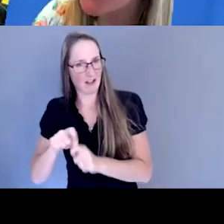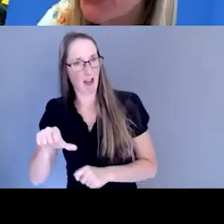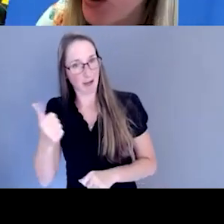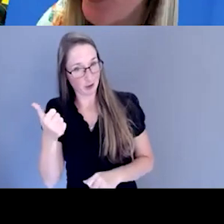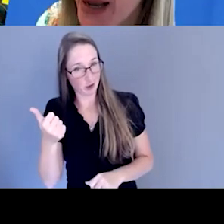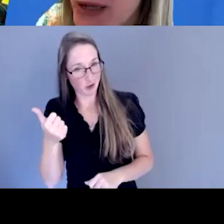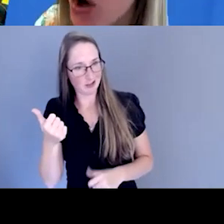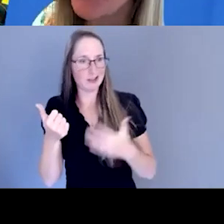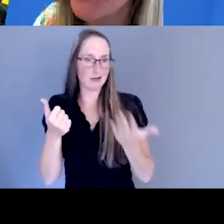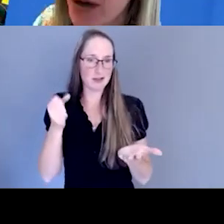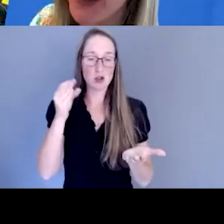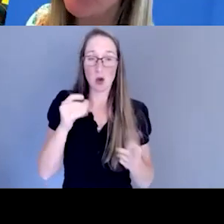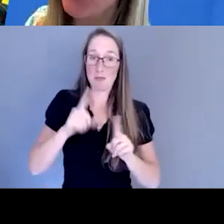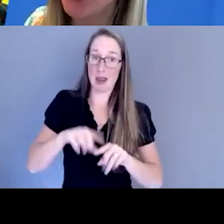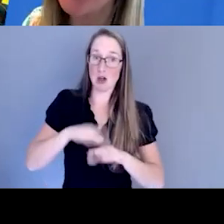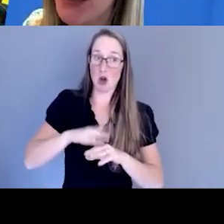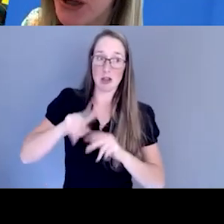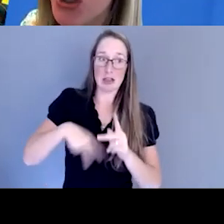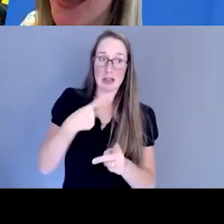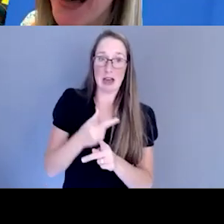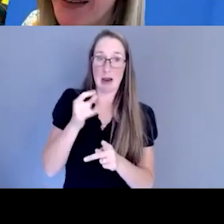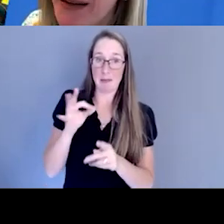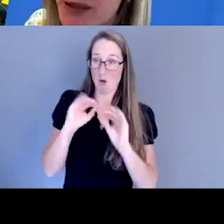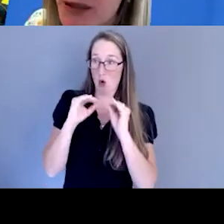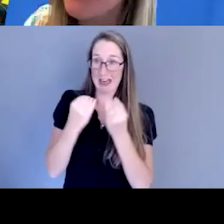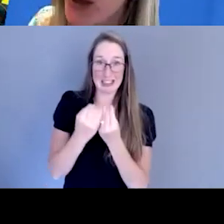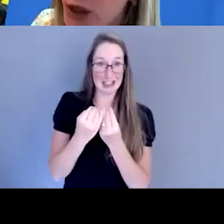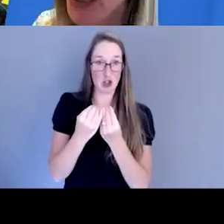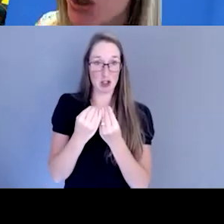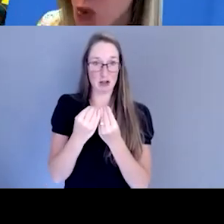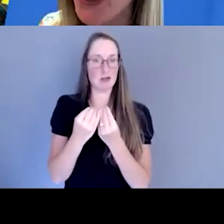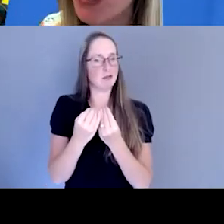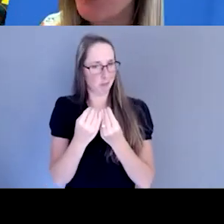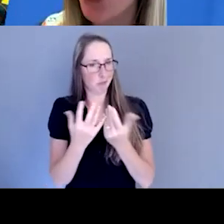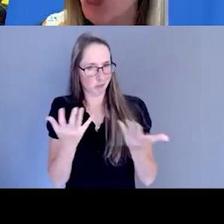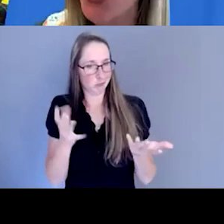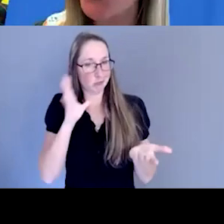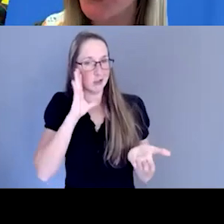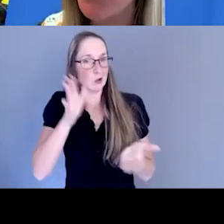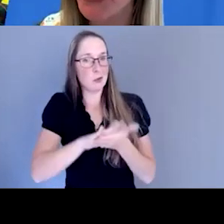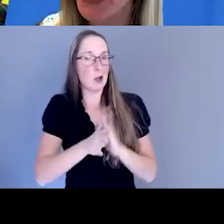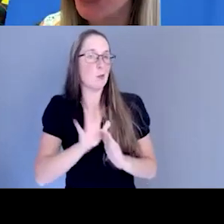So based on the type of organization that it is, it's going to be your responsibility